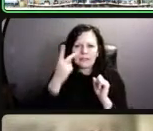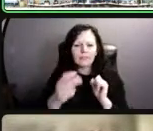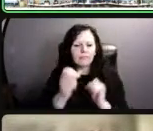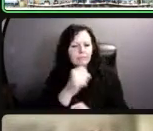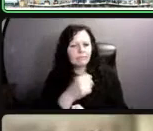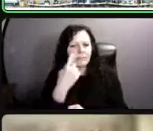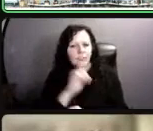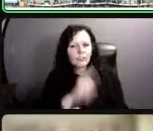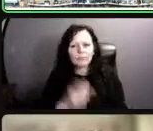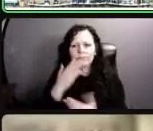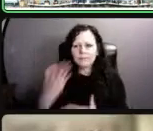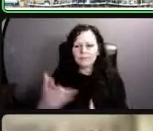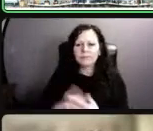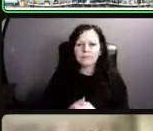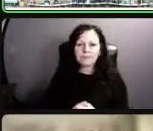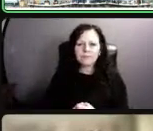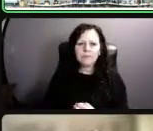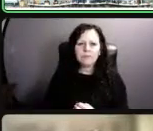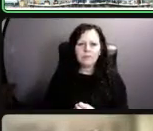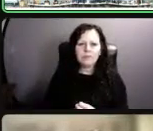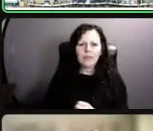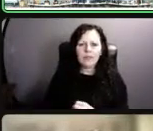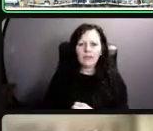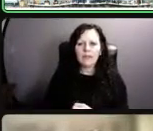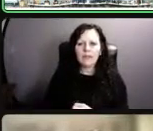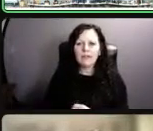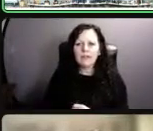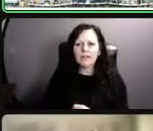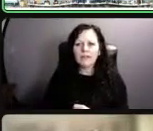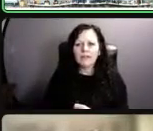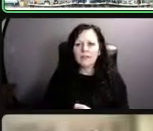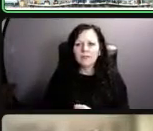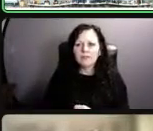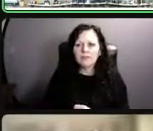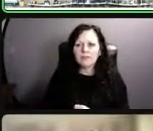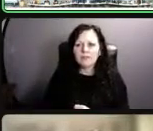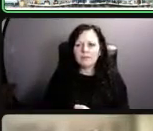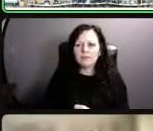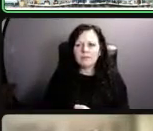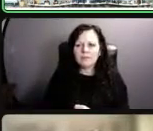FROM THIS BENCHMARKING WORK. DID TO MOVE THE LITTLE WINDOW